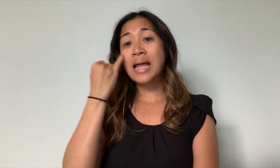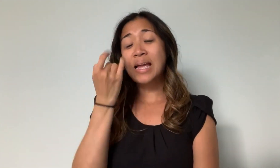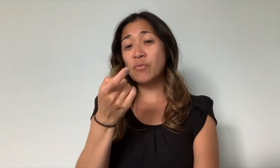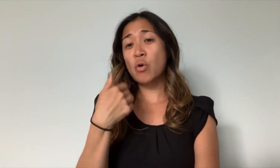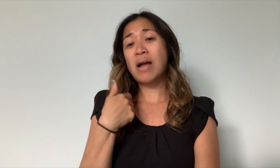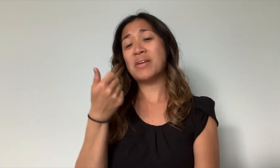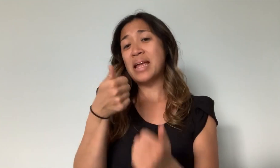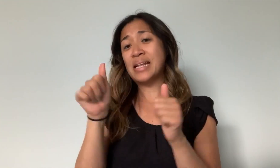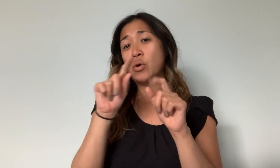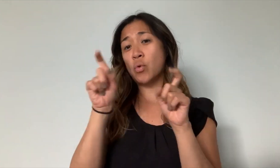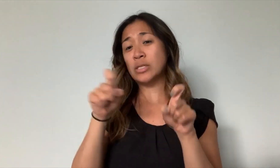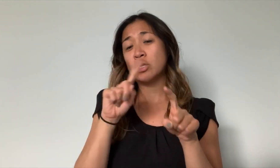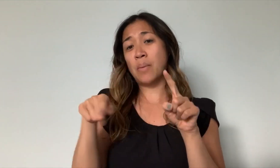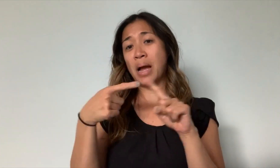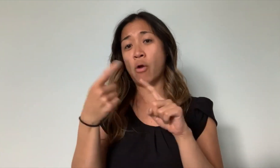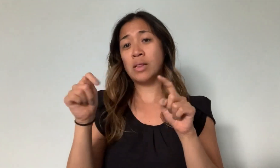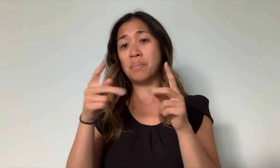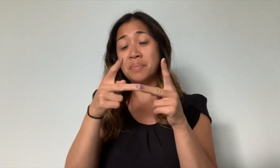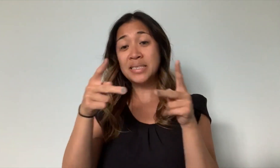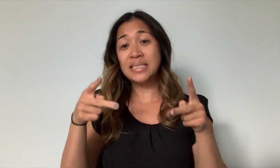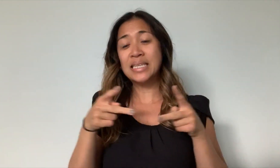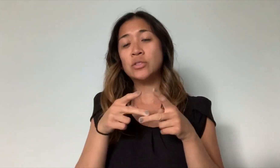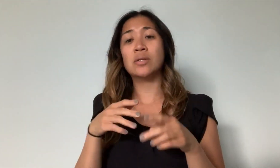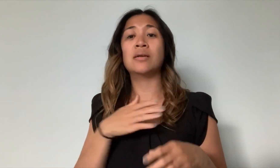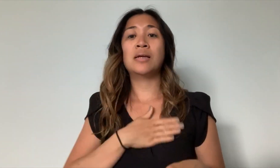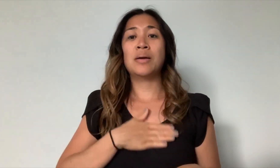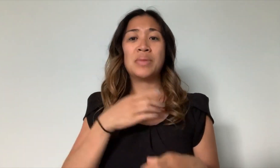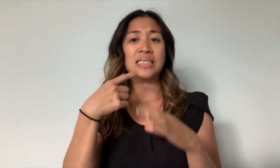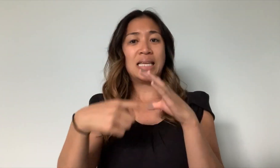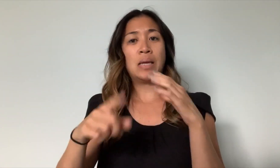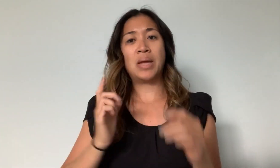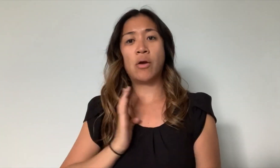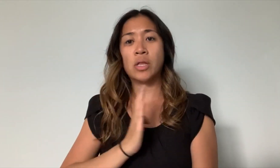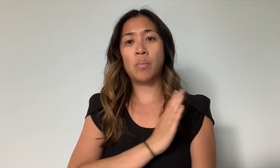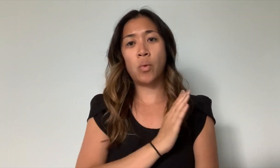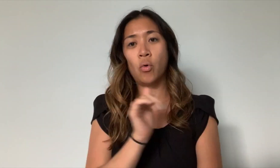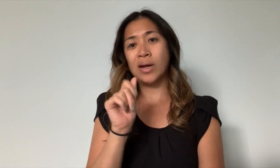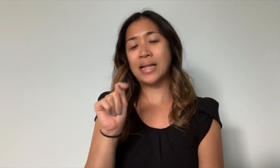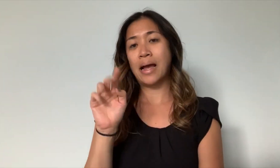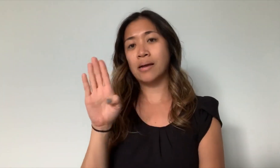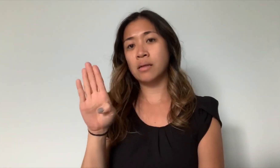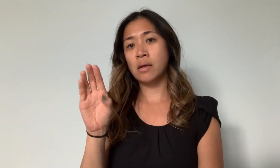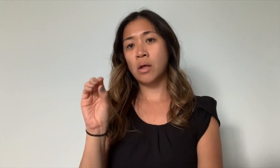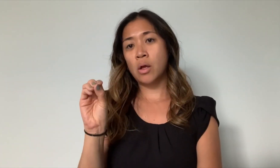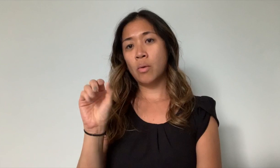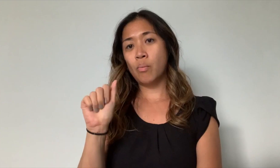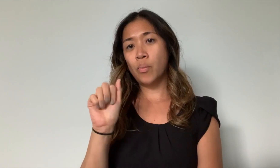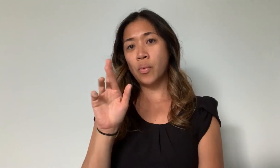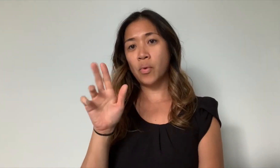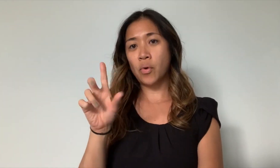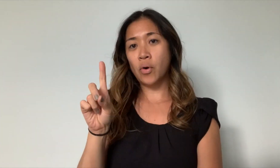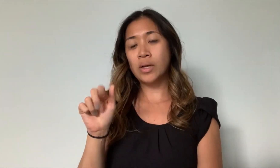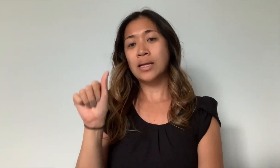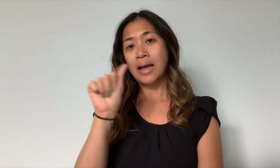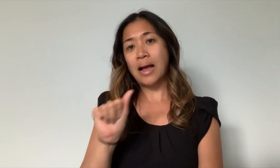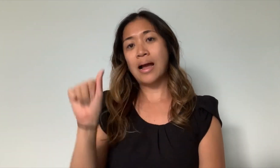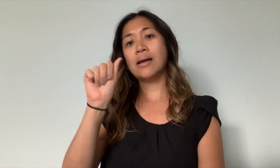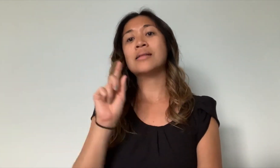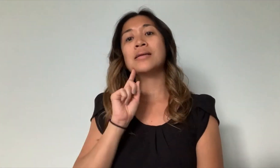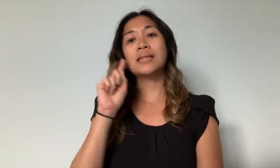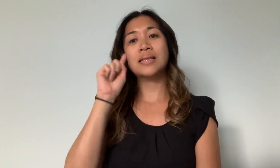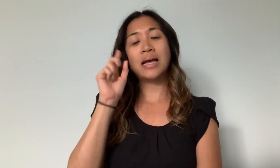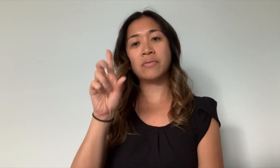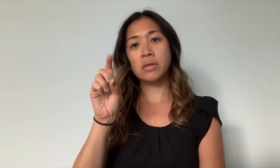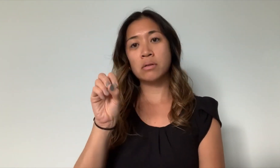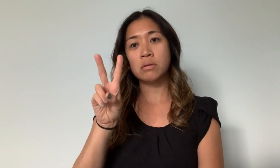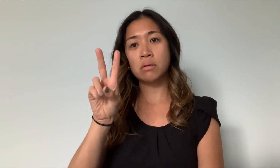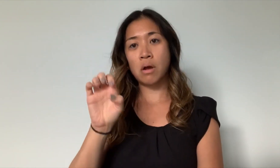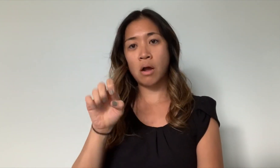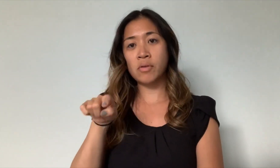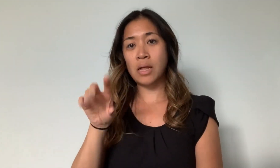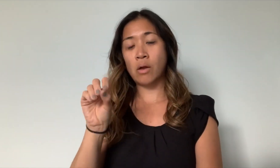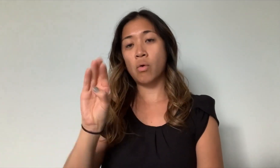If you have questions about the position, please email the board at board@deafdove.org.